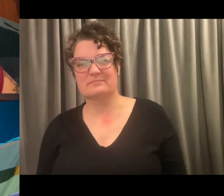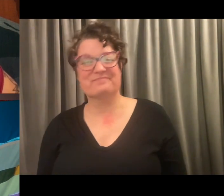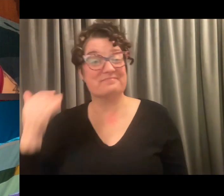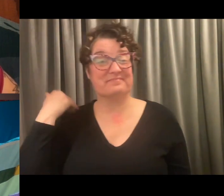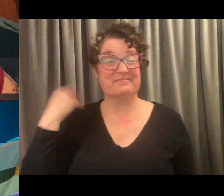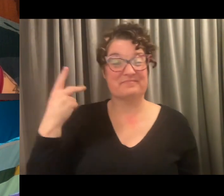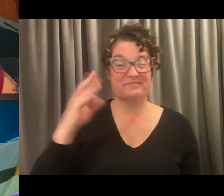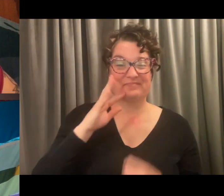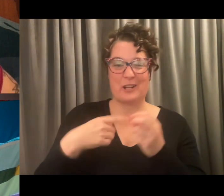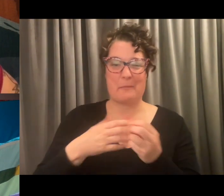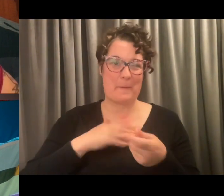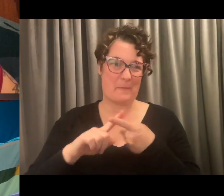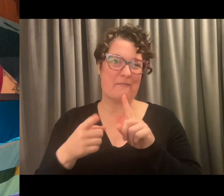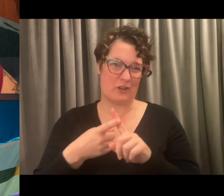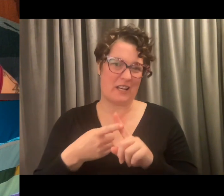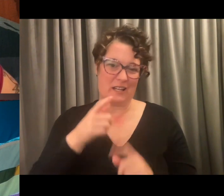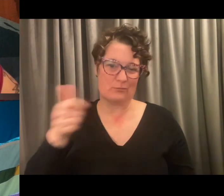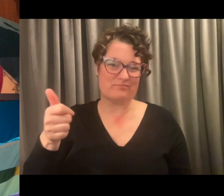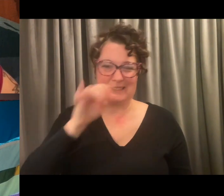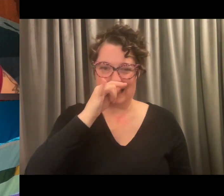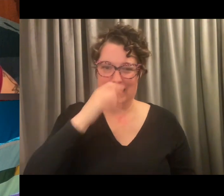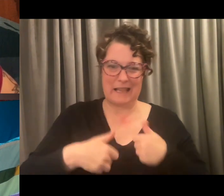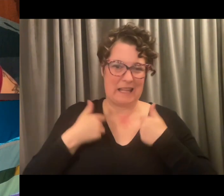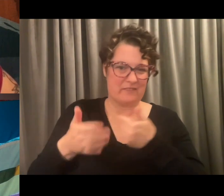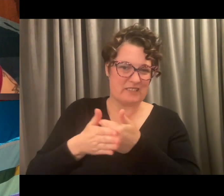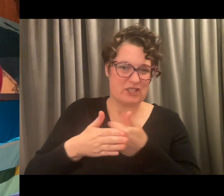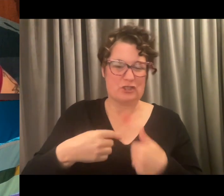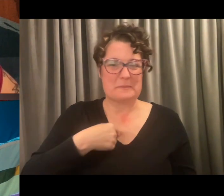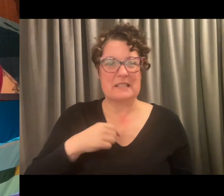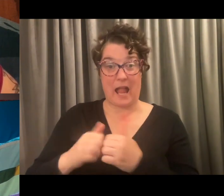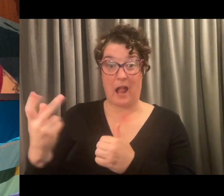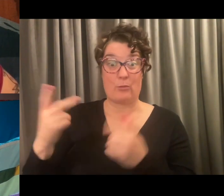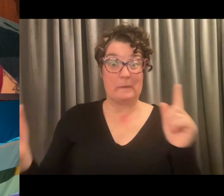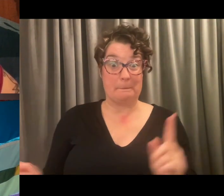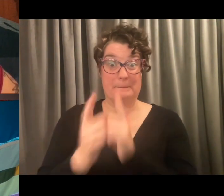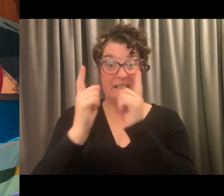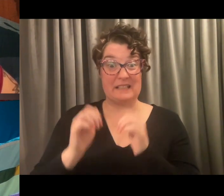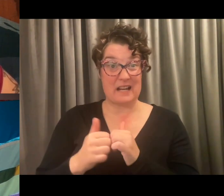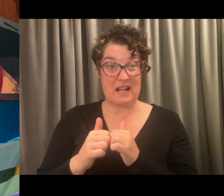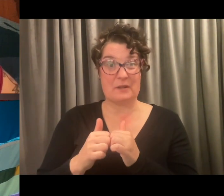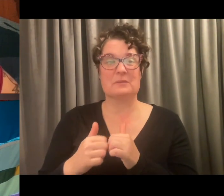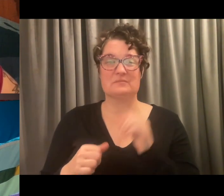who, the way that we met was they were walking down the street and I was walking in the other direction.